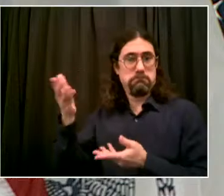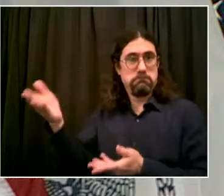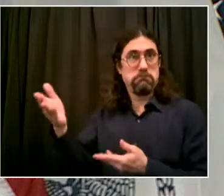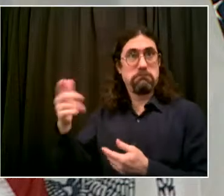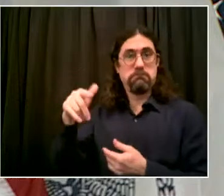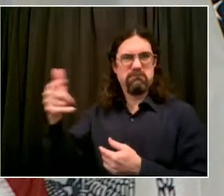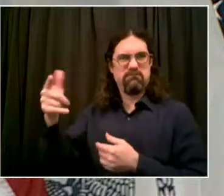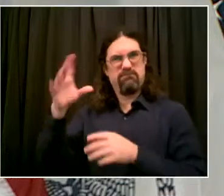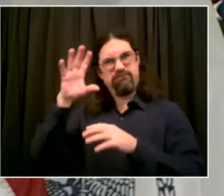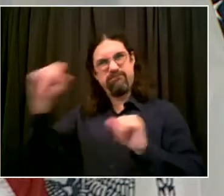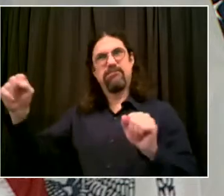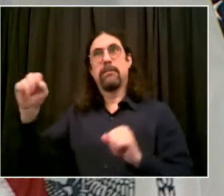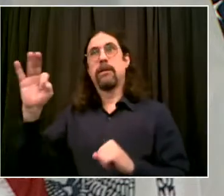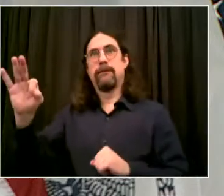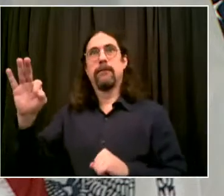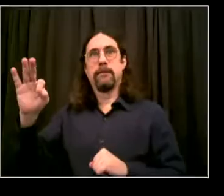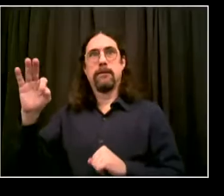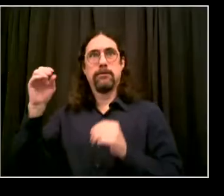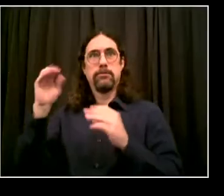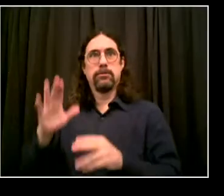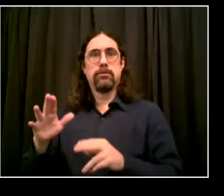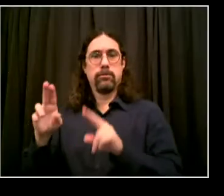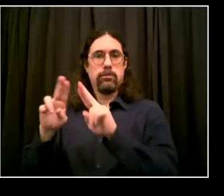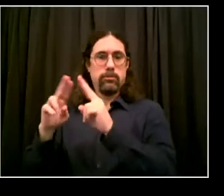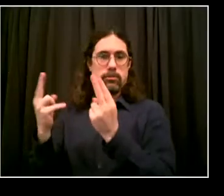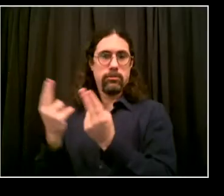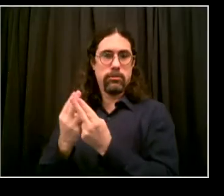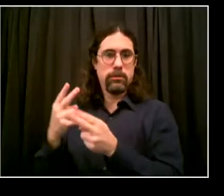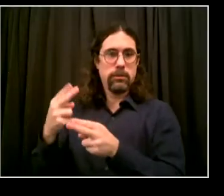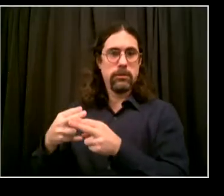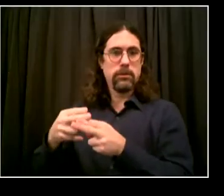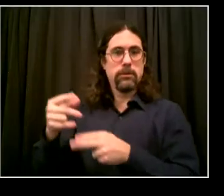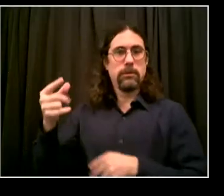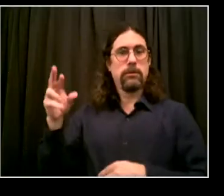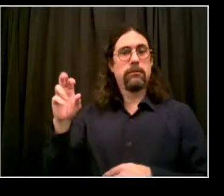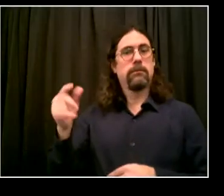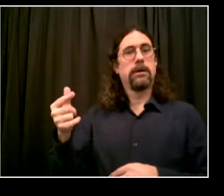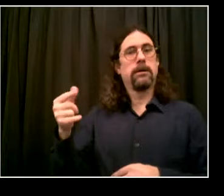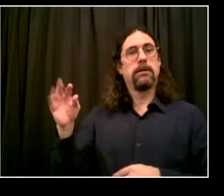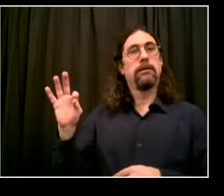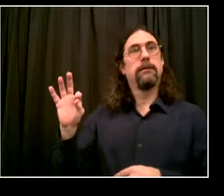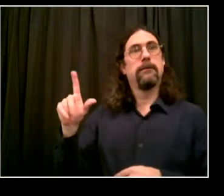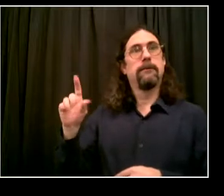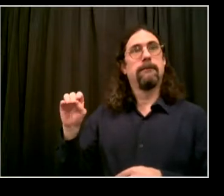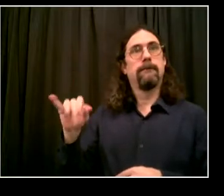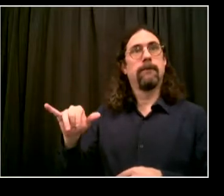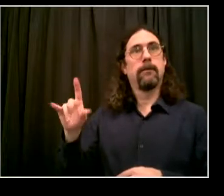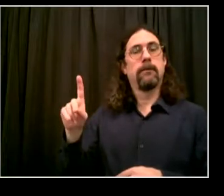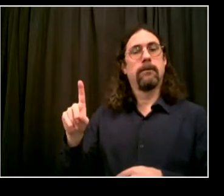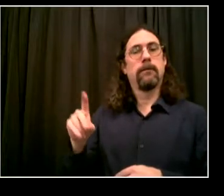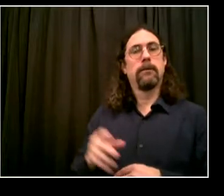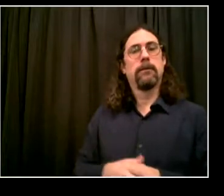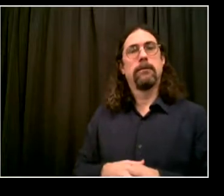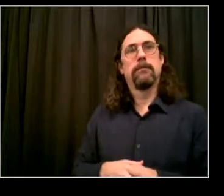GREG FLOYD, PRESIDENT OF LOCAL 237 OF THE TEAMSTERS. THANK YOU MAYOR, THANK YOU